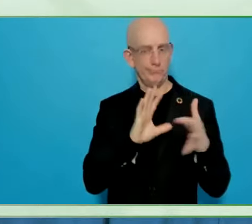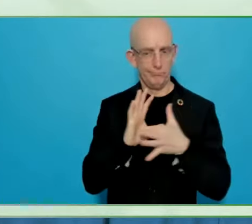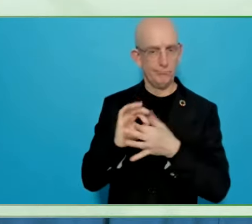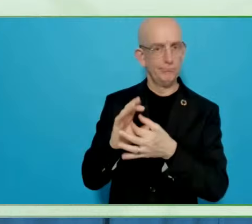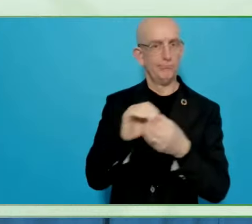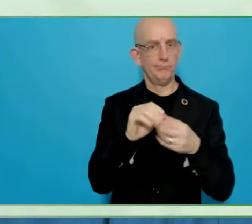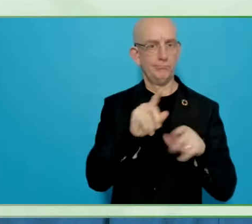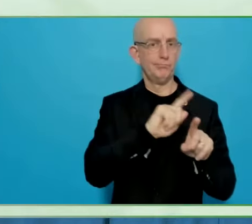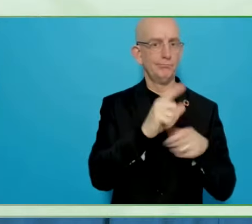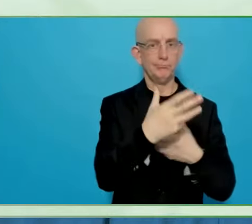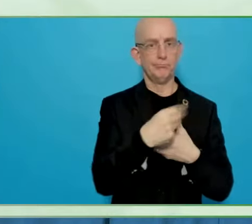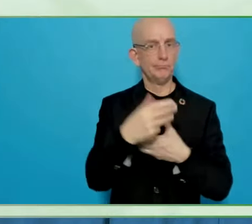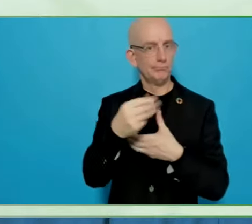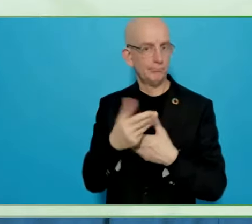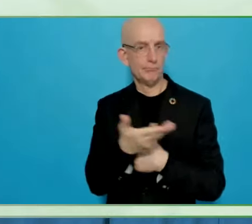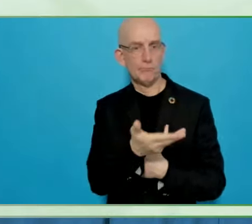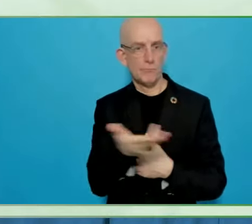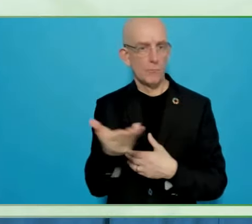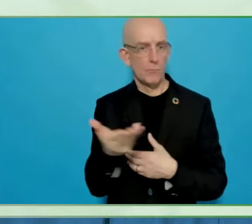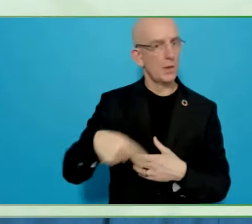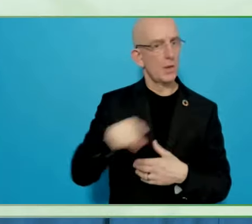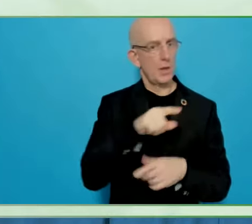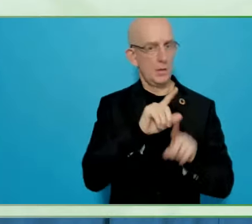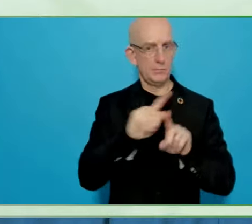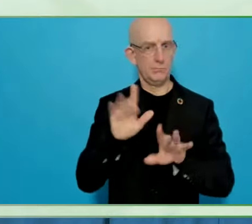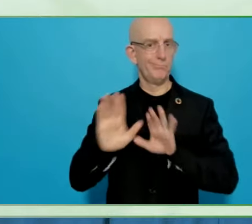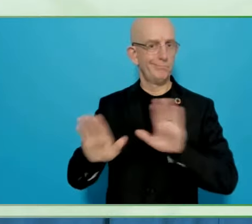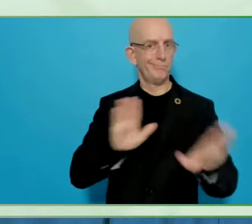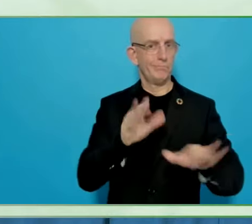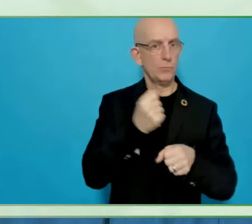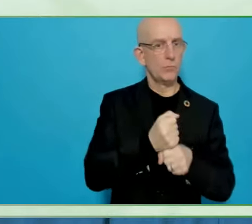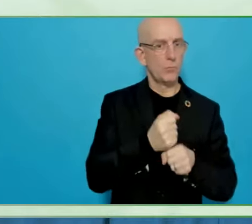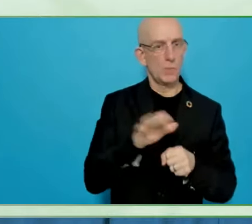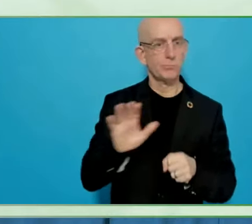Teaching about accessibility and we needed to create a one-stop shop